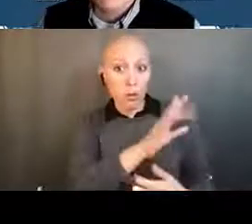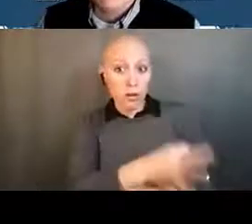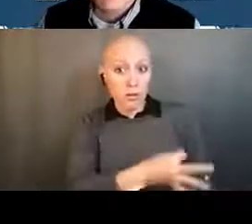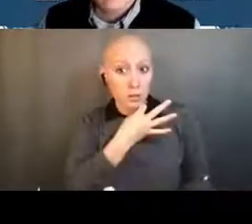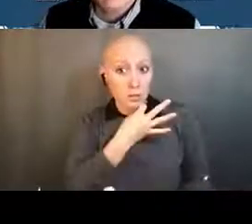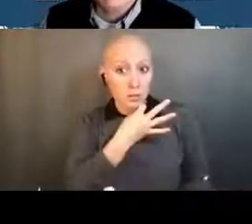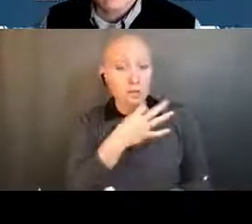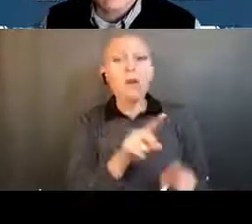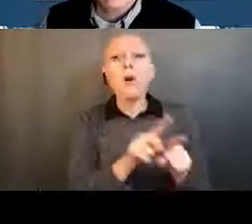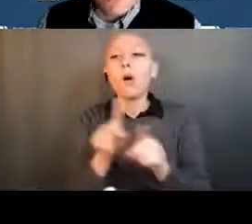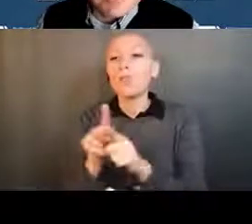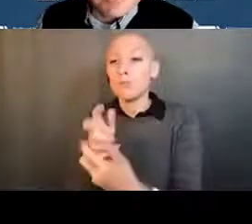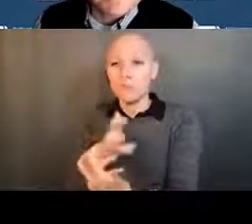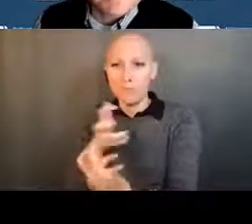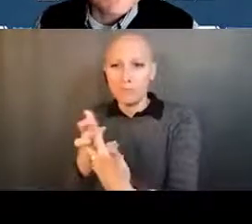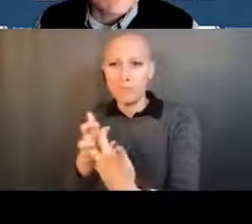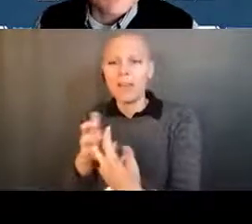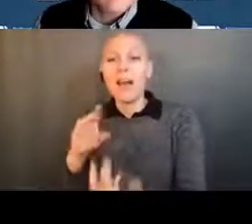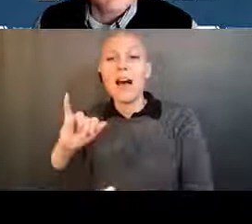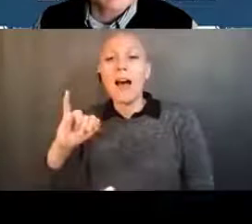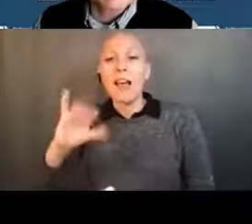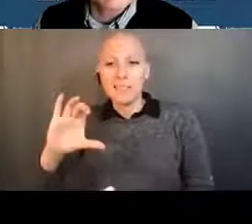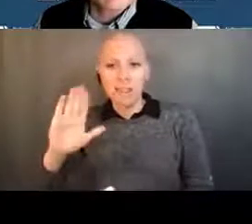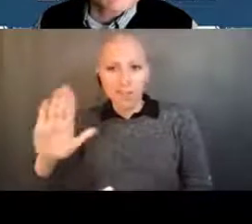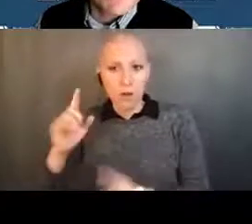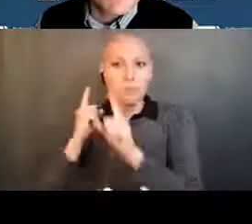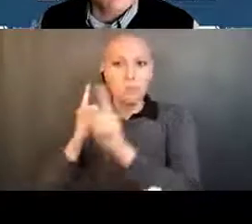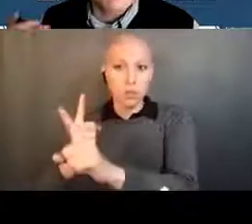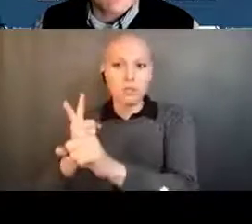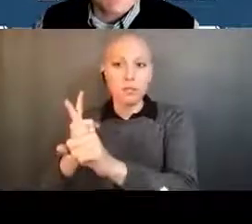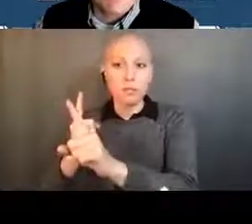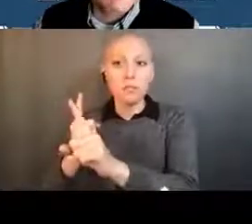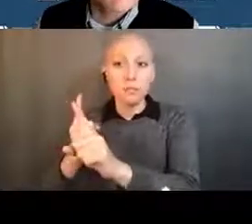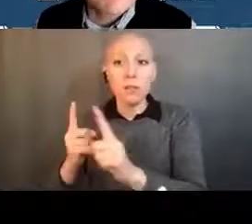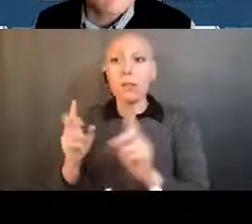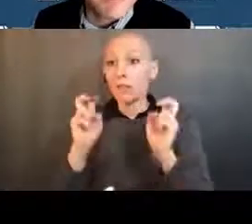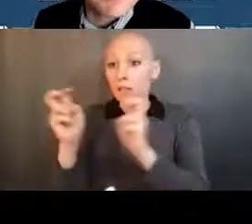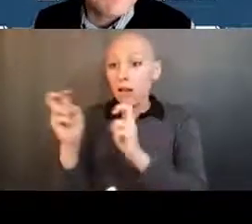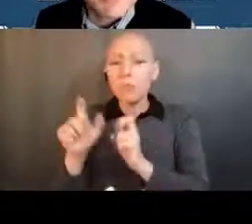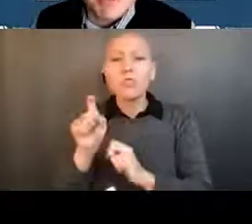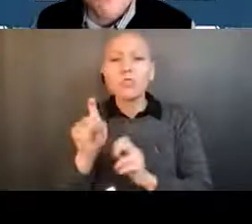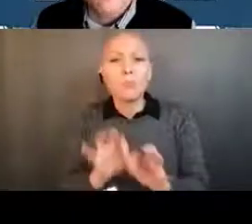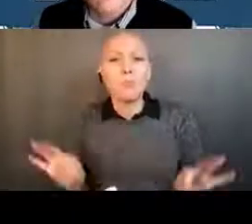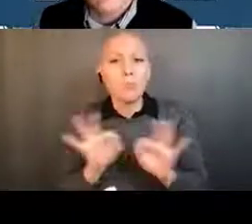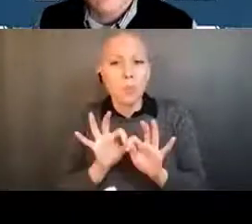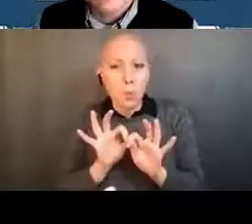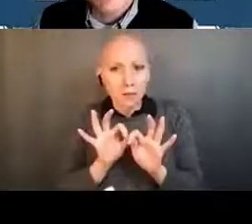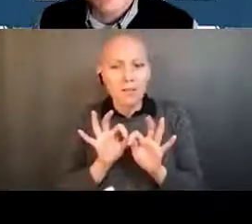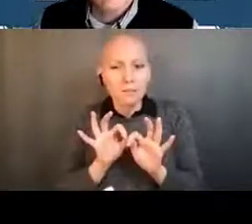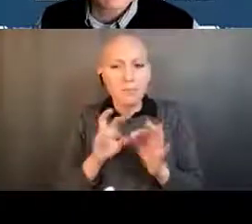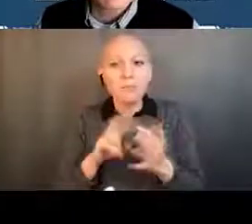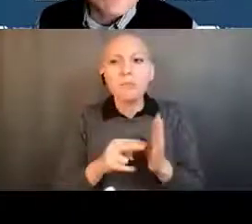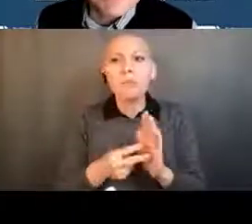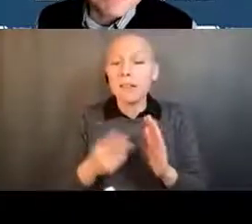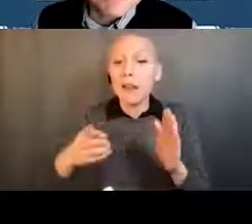The topic should be important and that means it can have a high impact potential and it should be unique